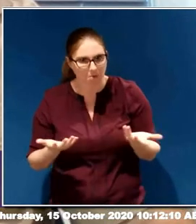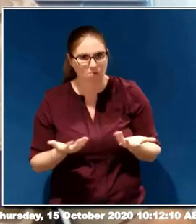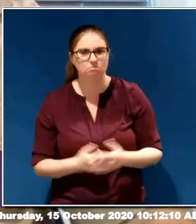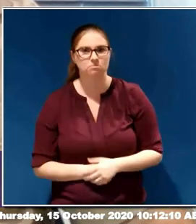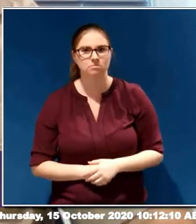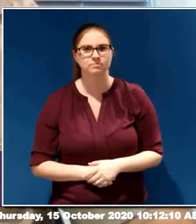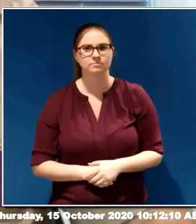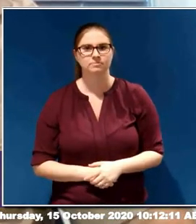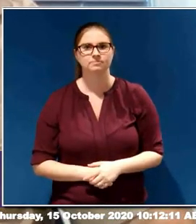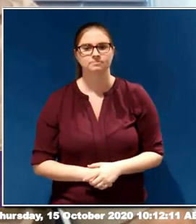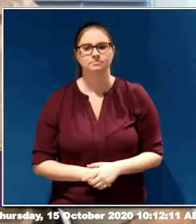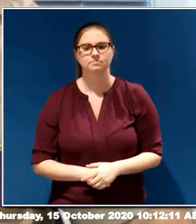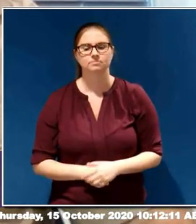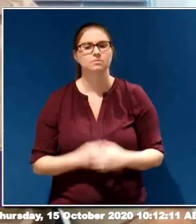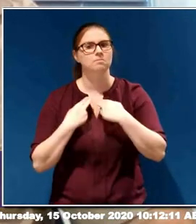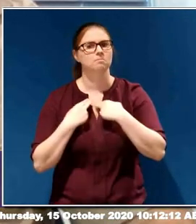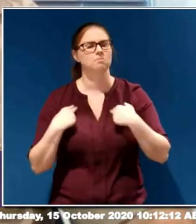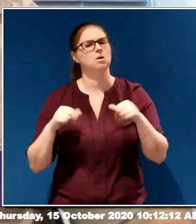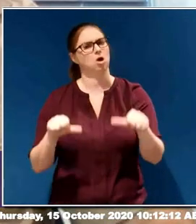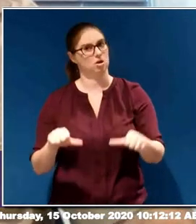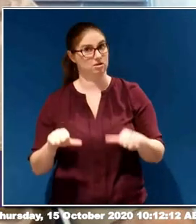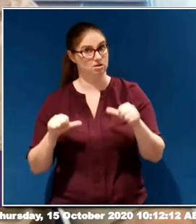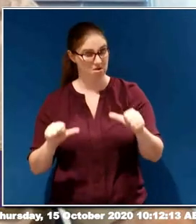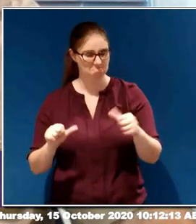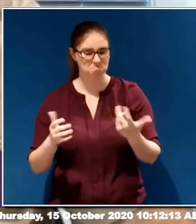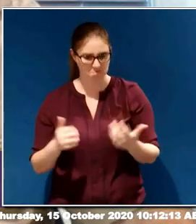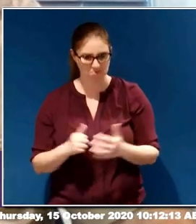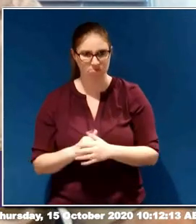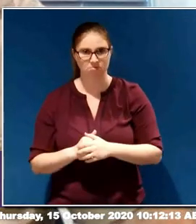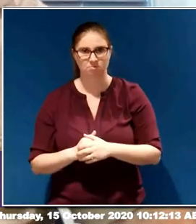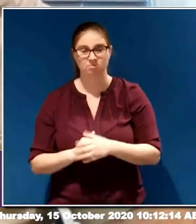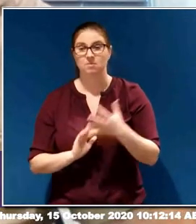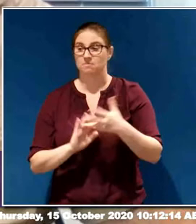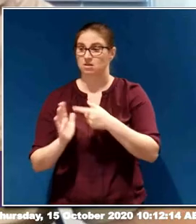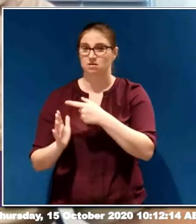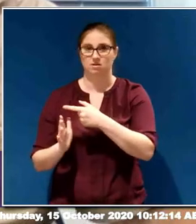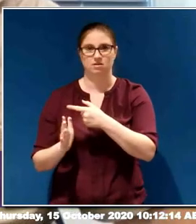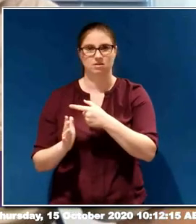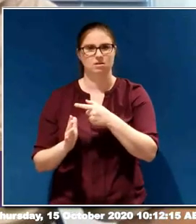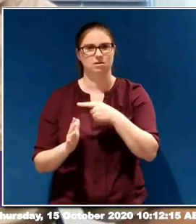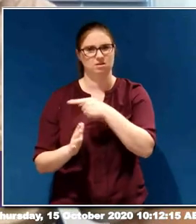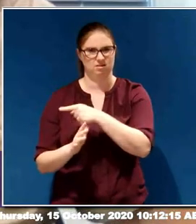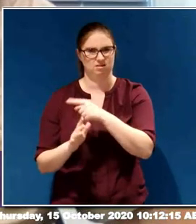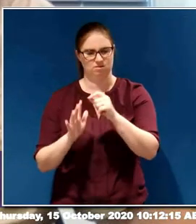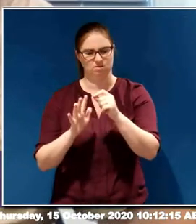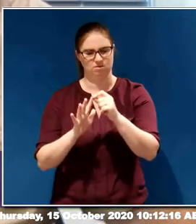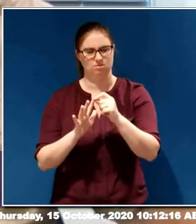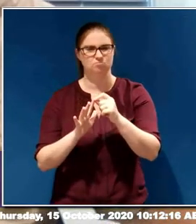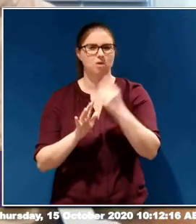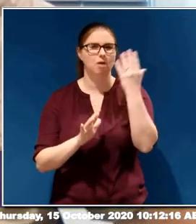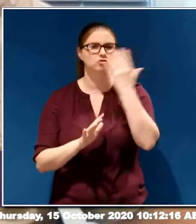So he progressed to the next - or he repeated that year of primary school again, is that right?